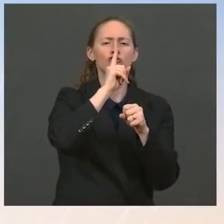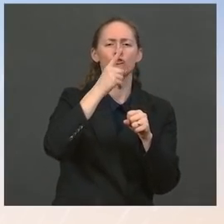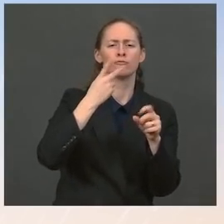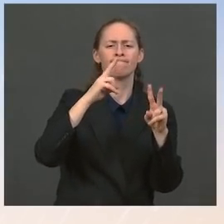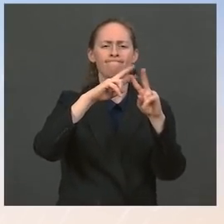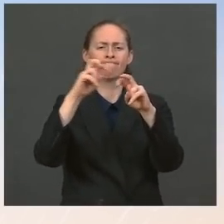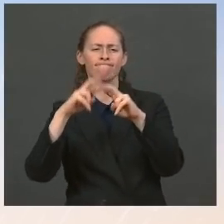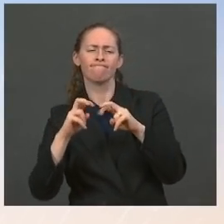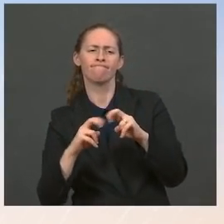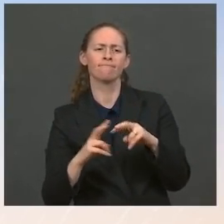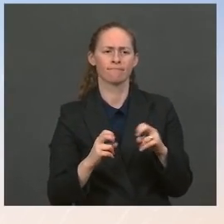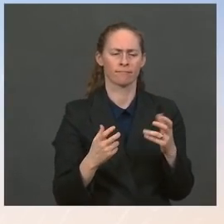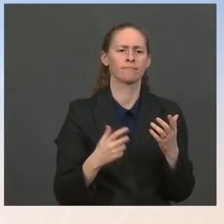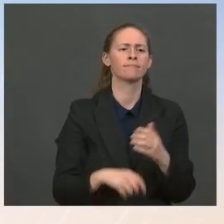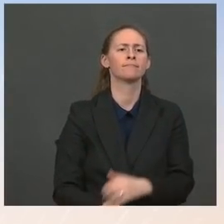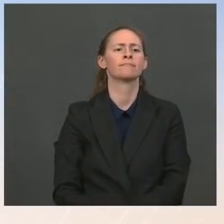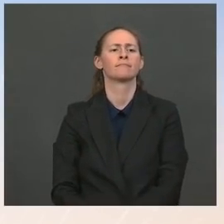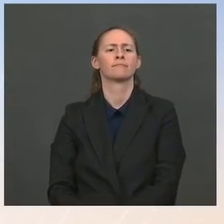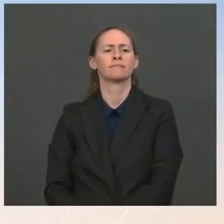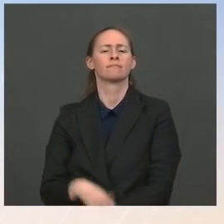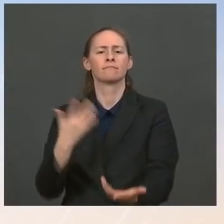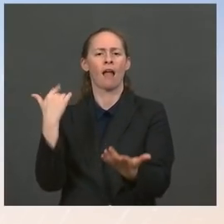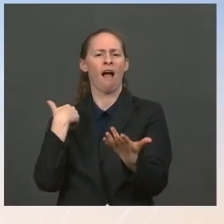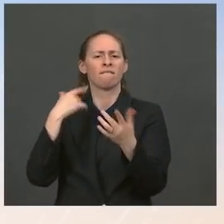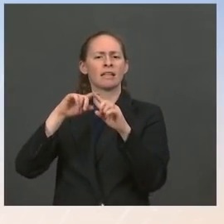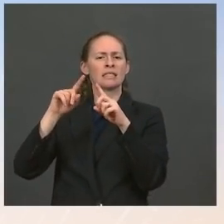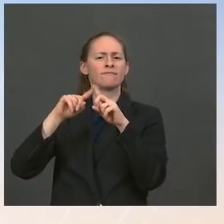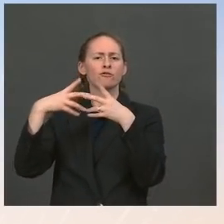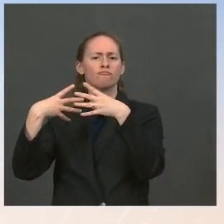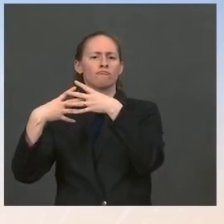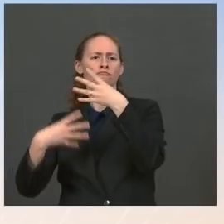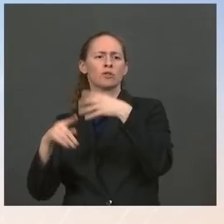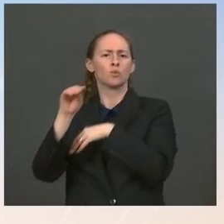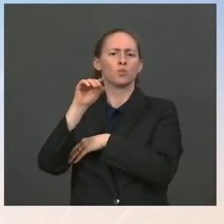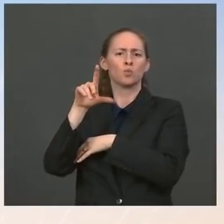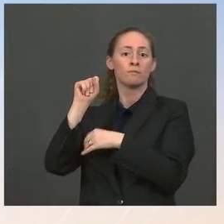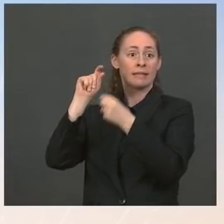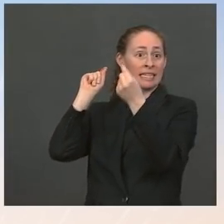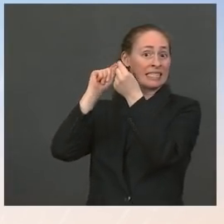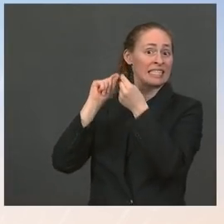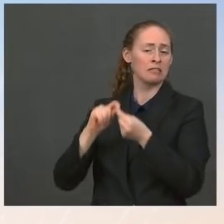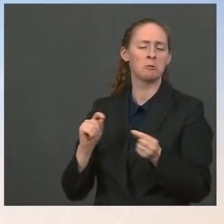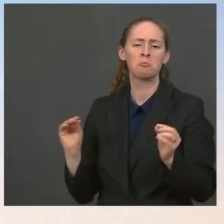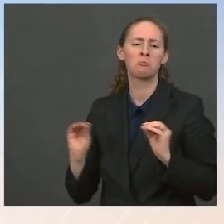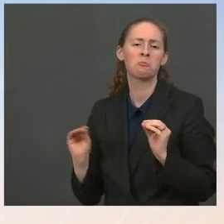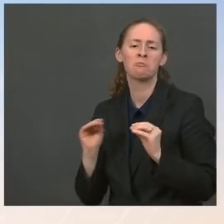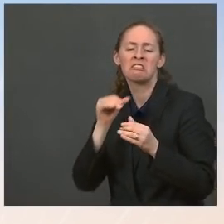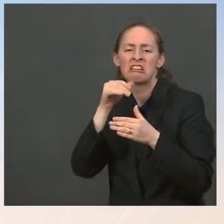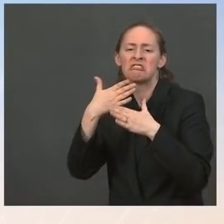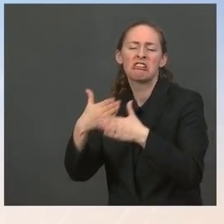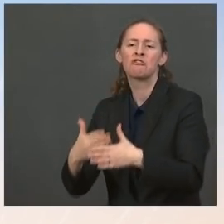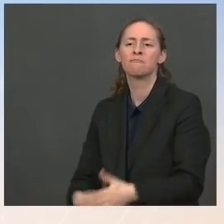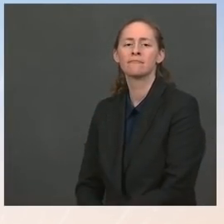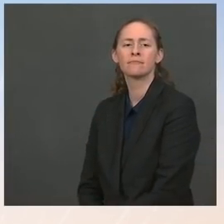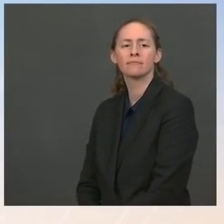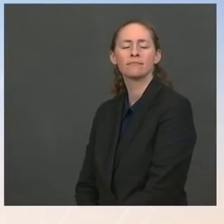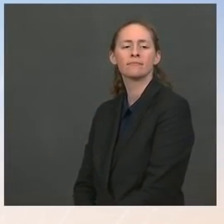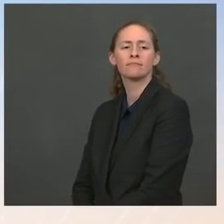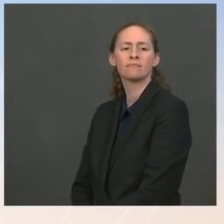As I just mentioned, I don't have anything specific. Okay. Go ahead. The Press: Thanks, Karine. We know President Biden signed an executive order on September 9th